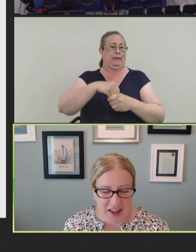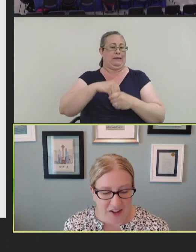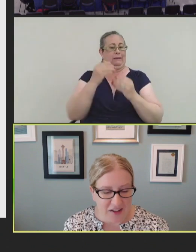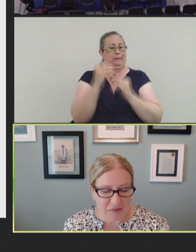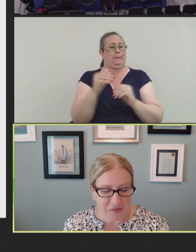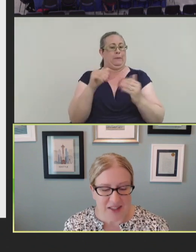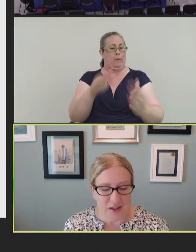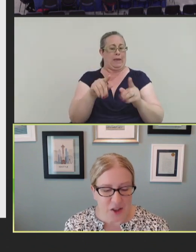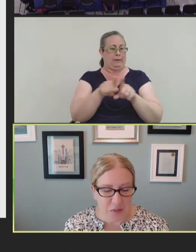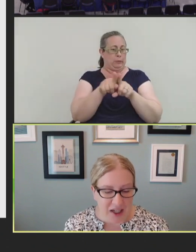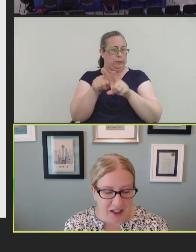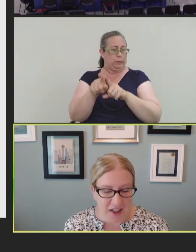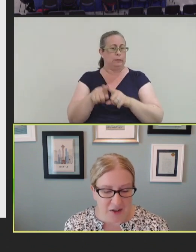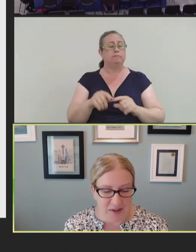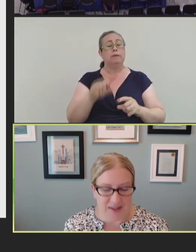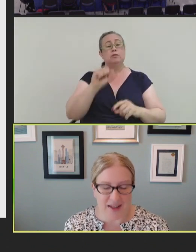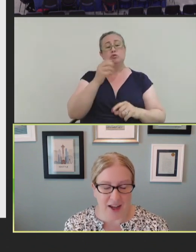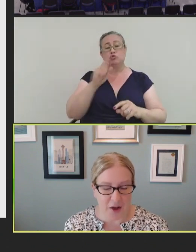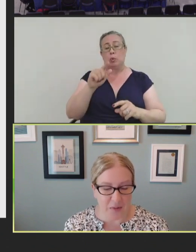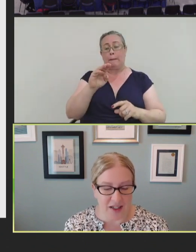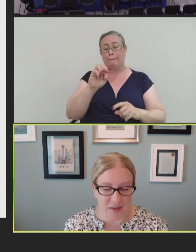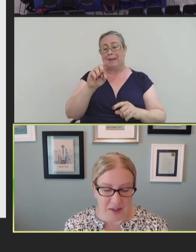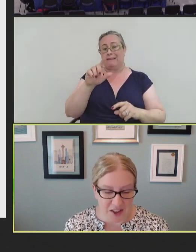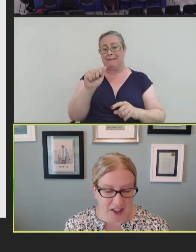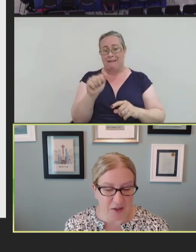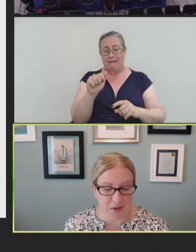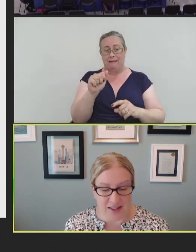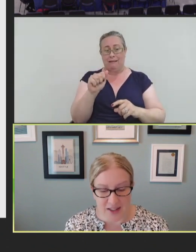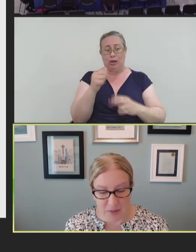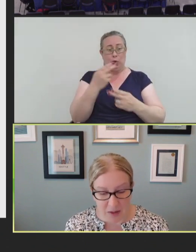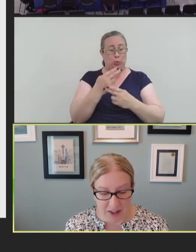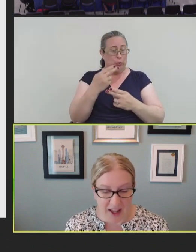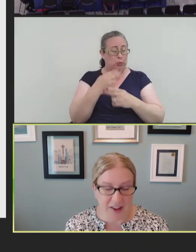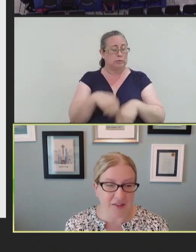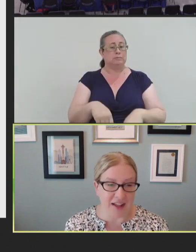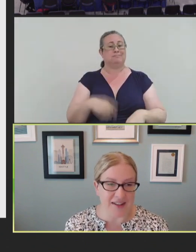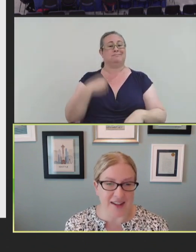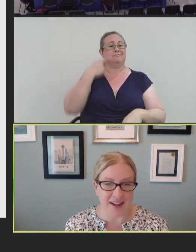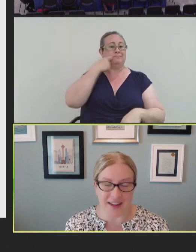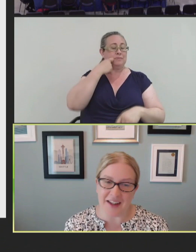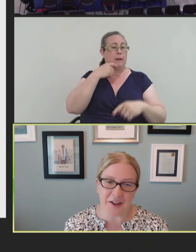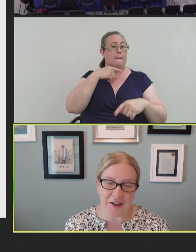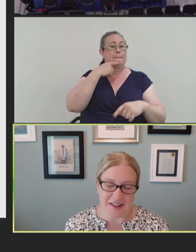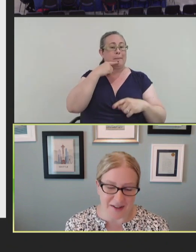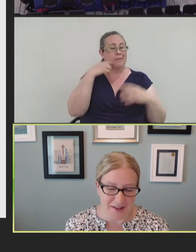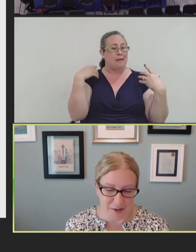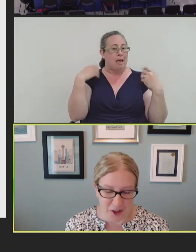either. Social media use and especially recent public health events and the increase in social